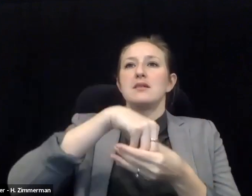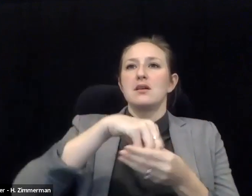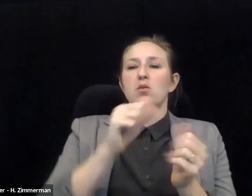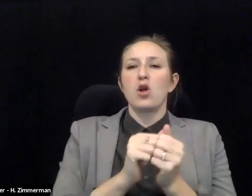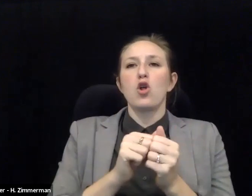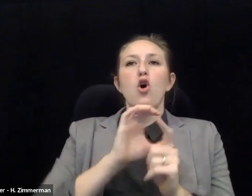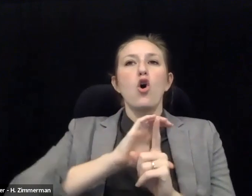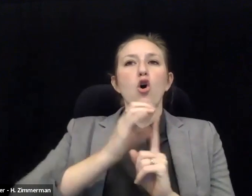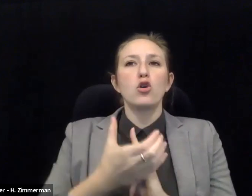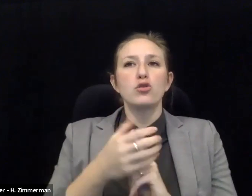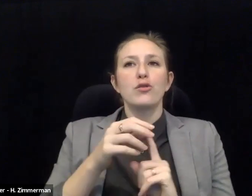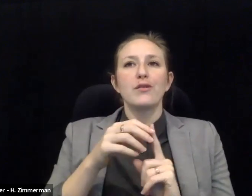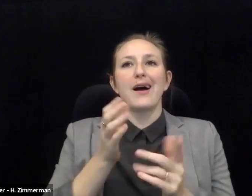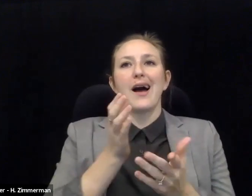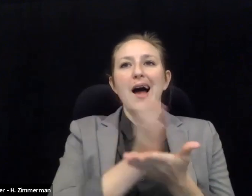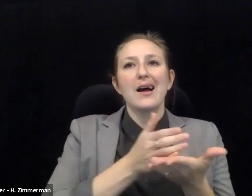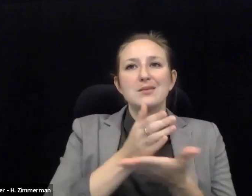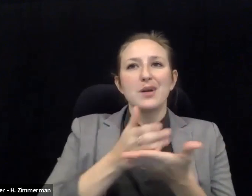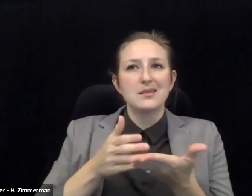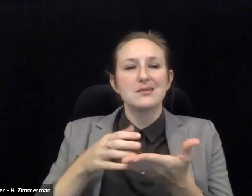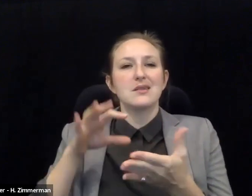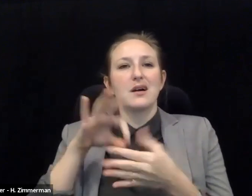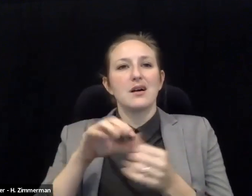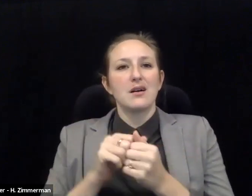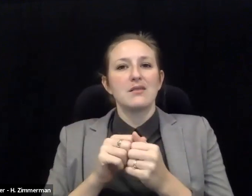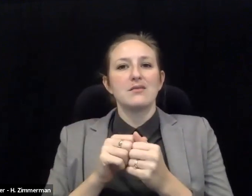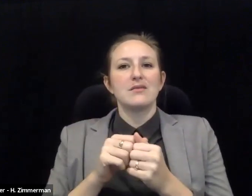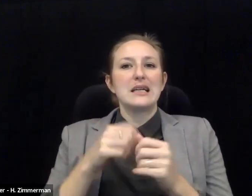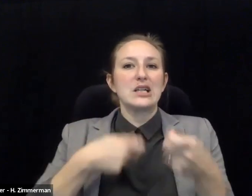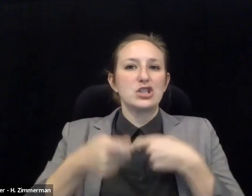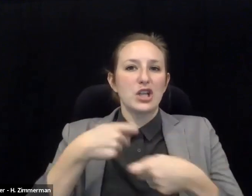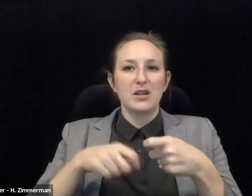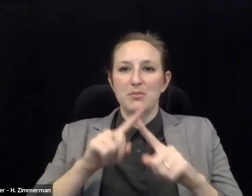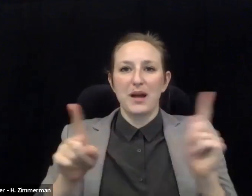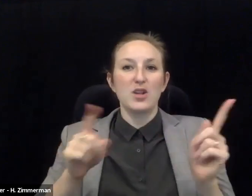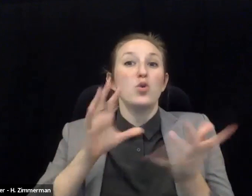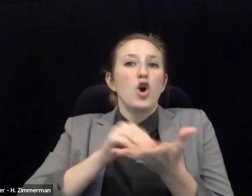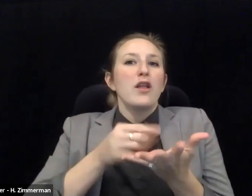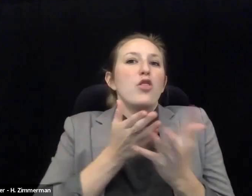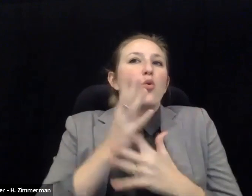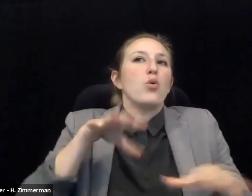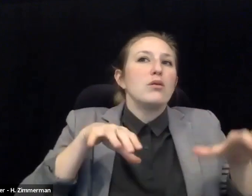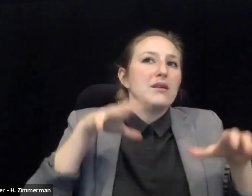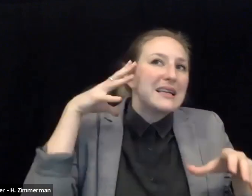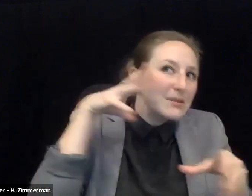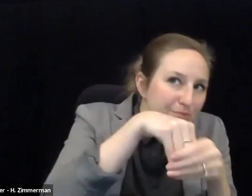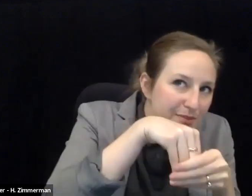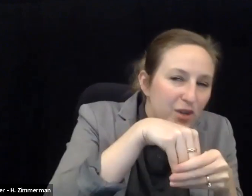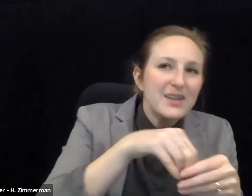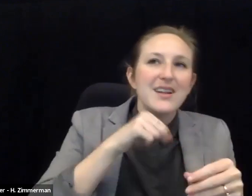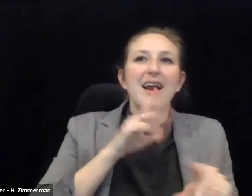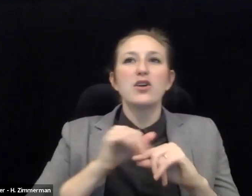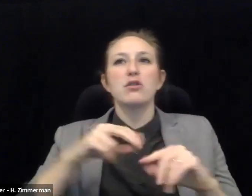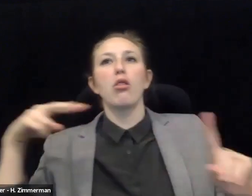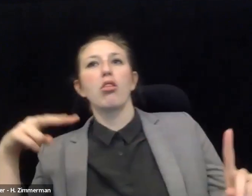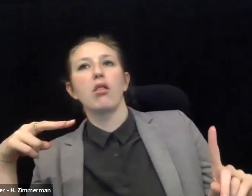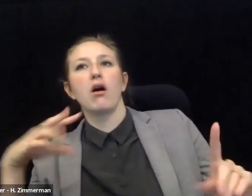learned by being in a physical place. What do y'all think? Meredith?